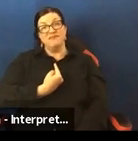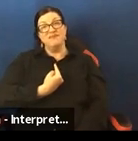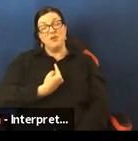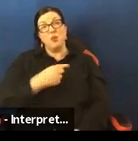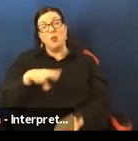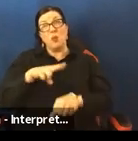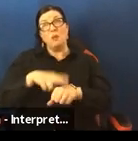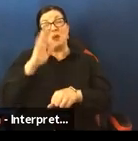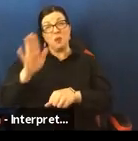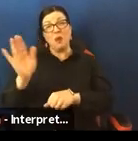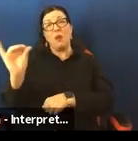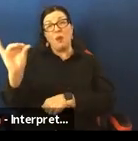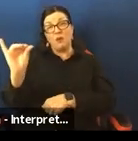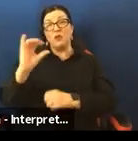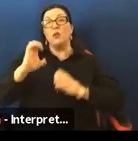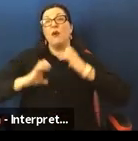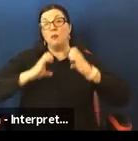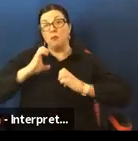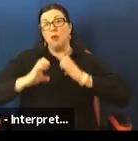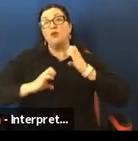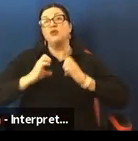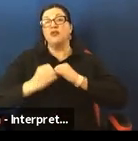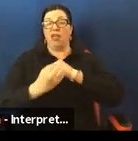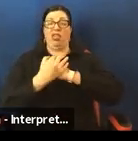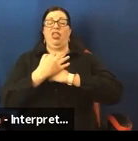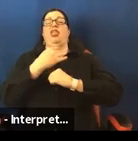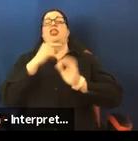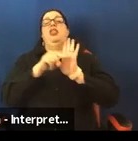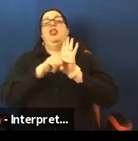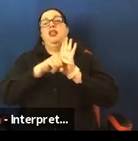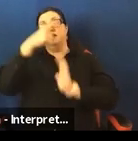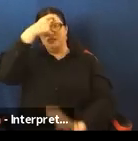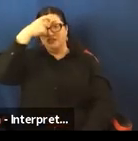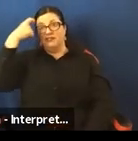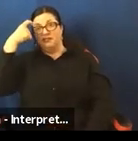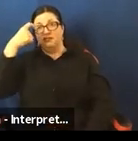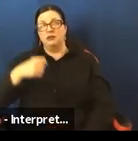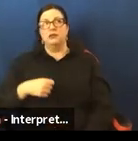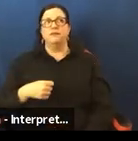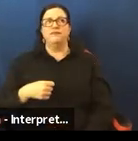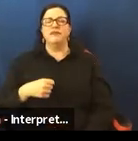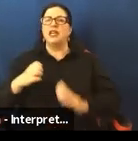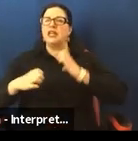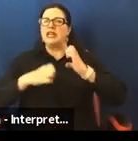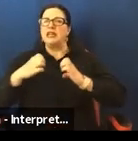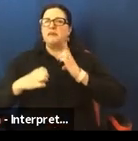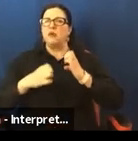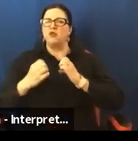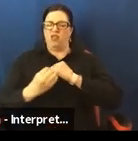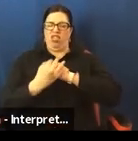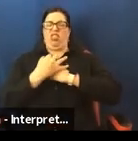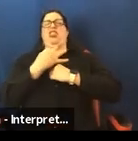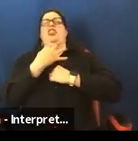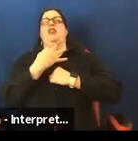Jason Williams: So unfortunately, proving emotional abuse in a court of law is extremely difficult, because if you have